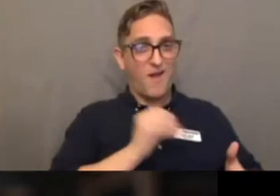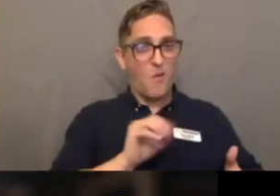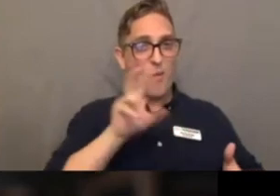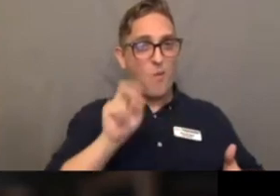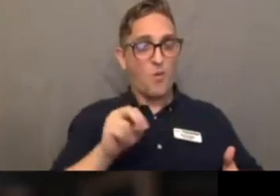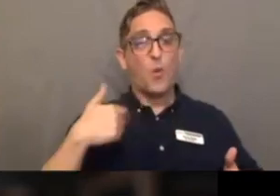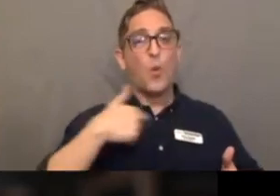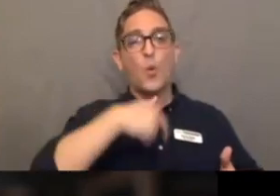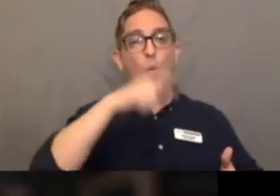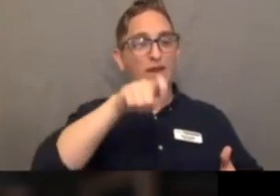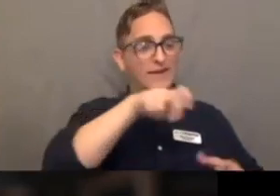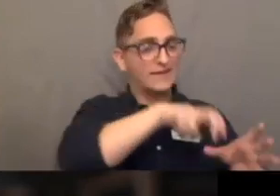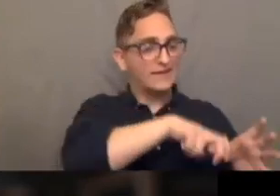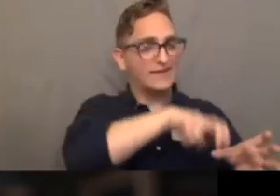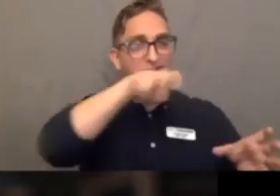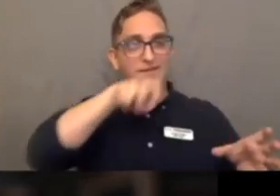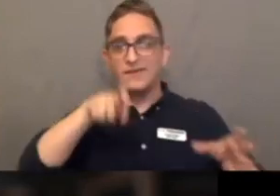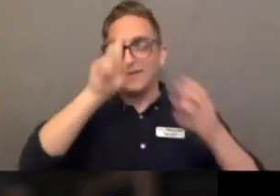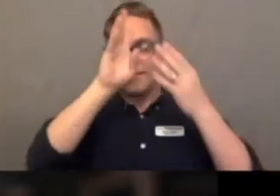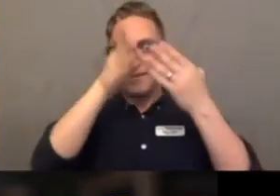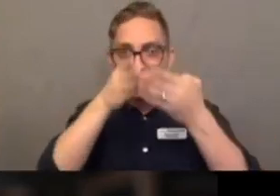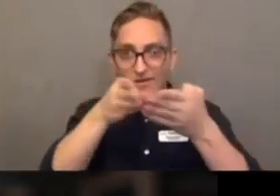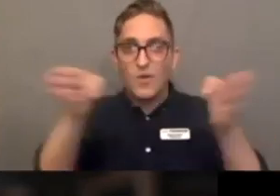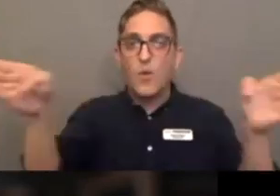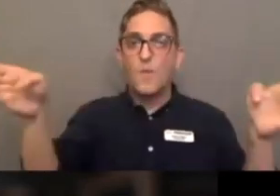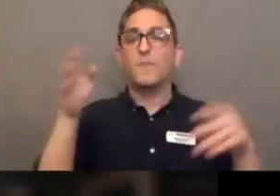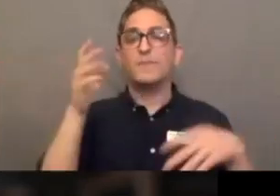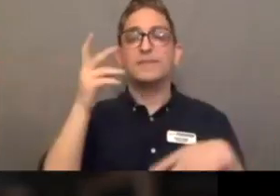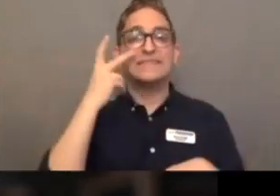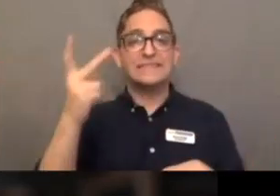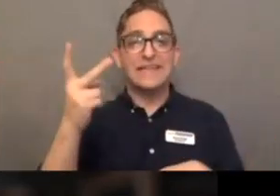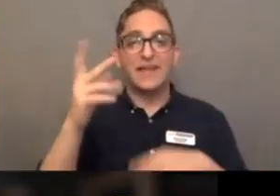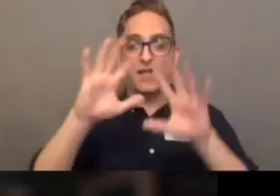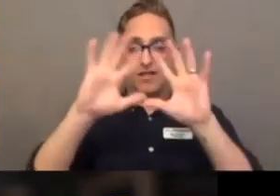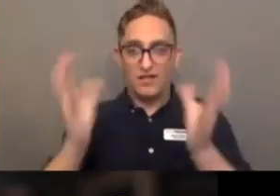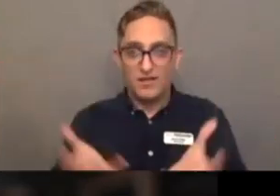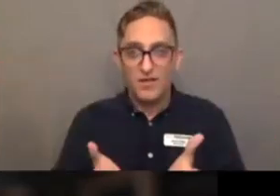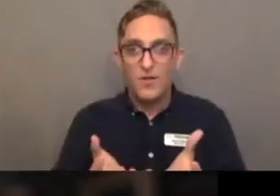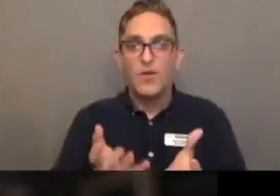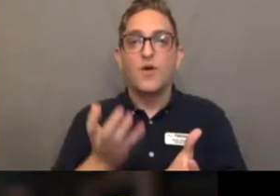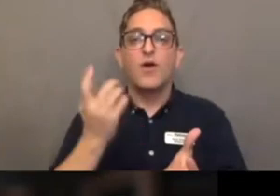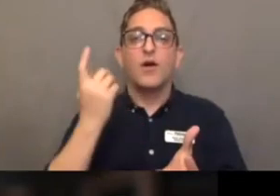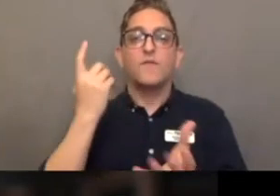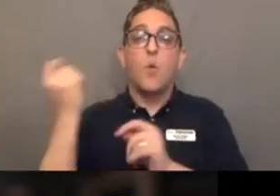see the world from other people's perspective. That's sort of the nature of empathy. We need